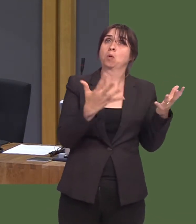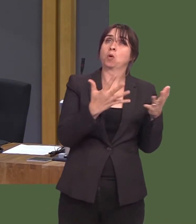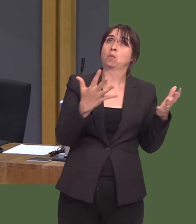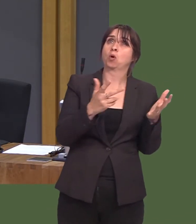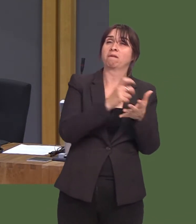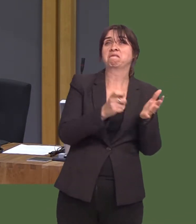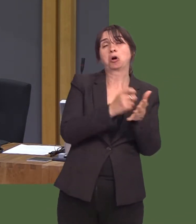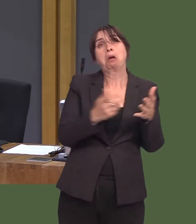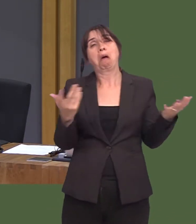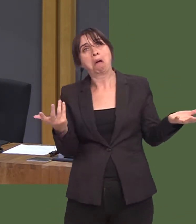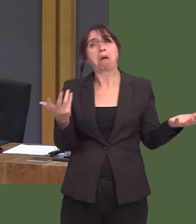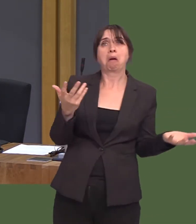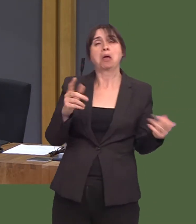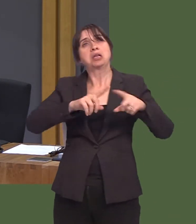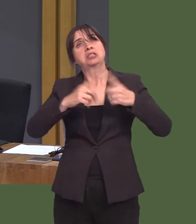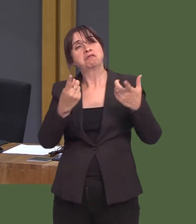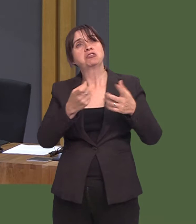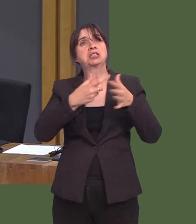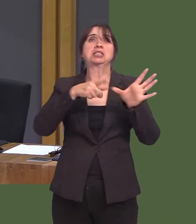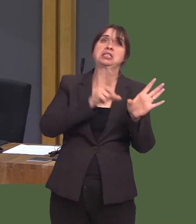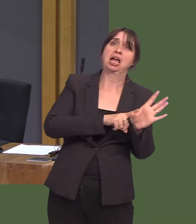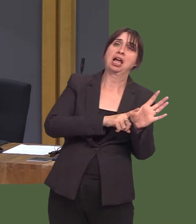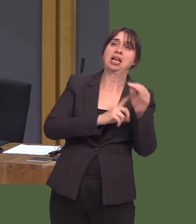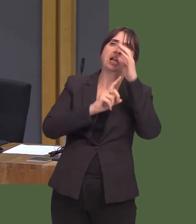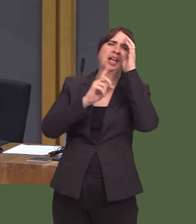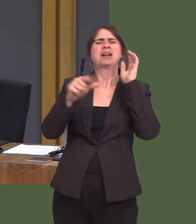you have to cast your ballot in one place?